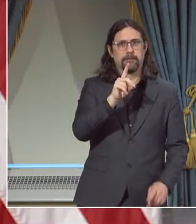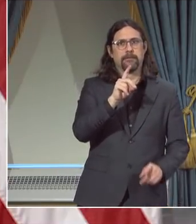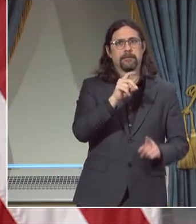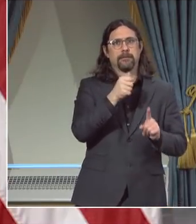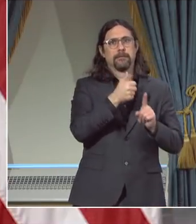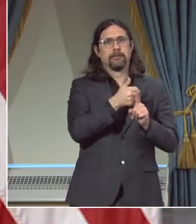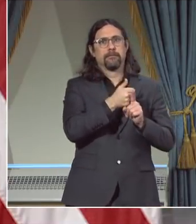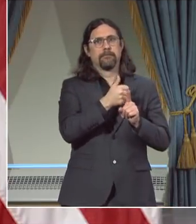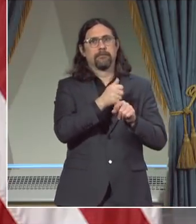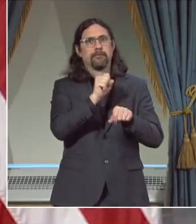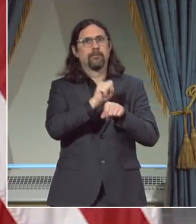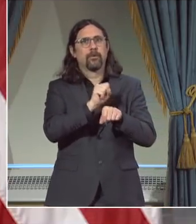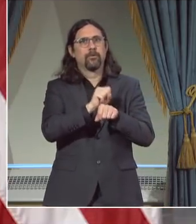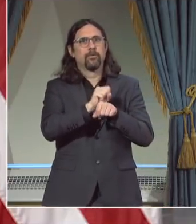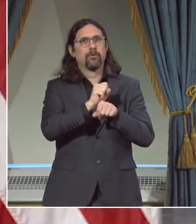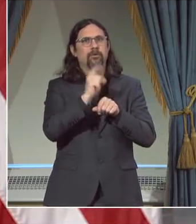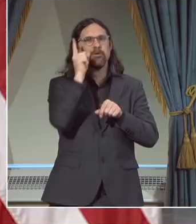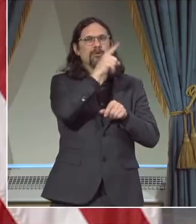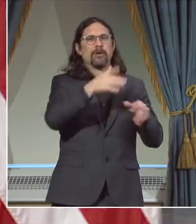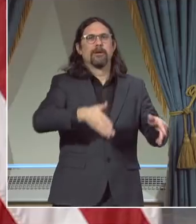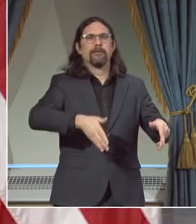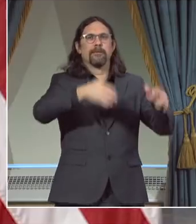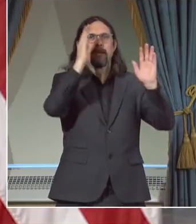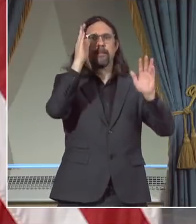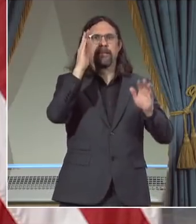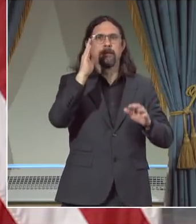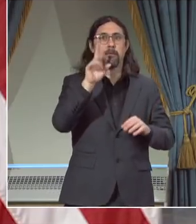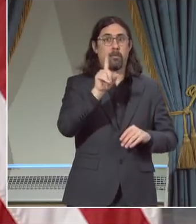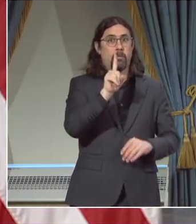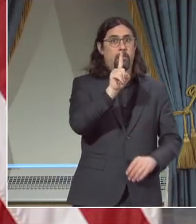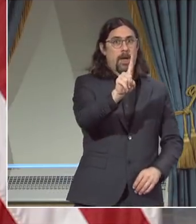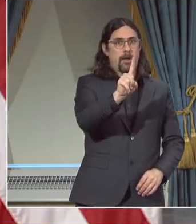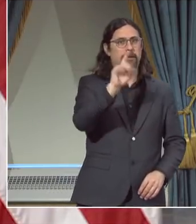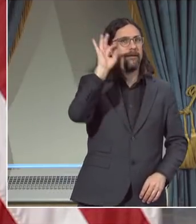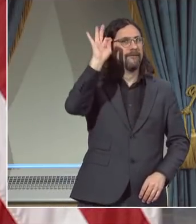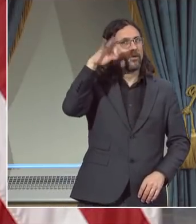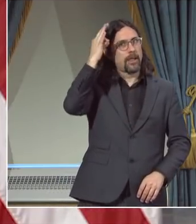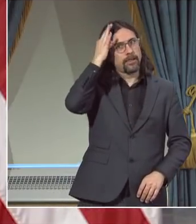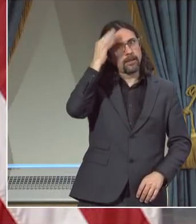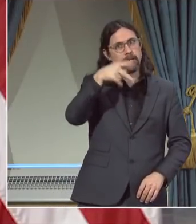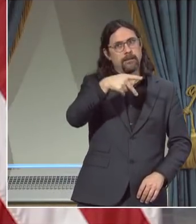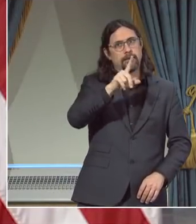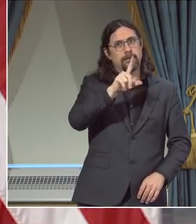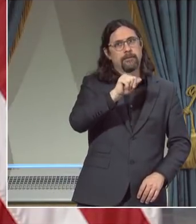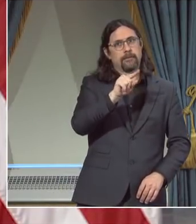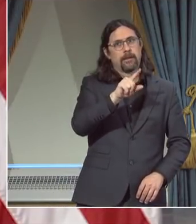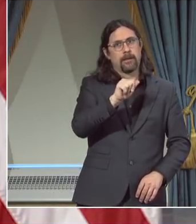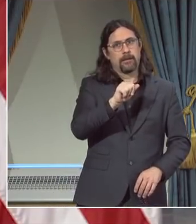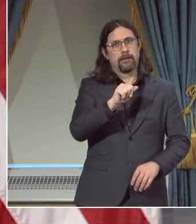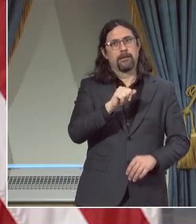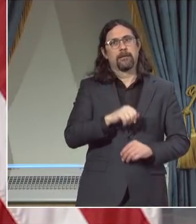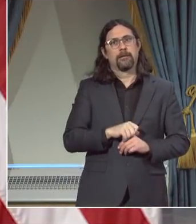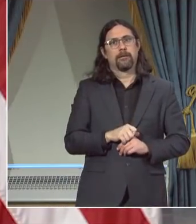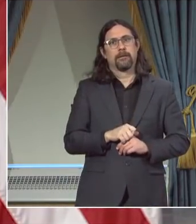THAT WORKED AT ONE POLICE.